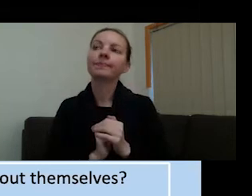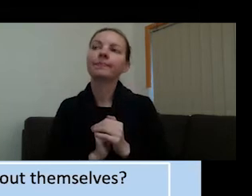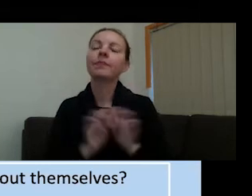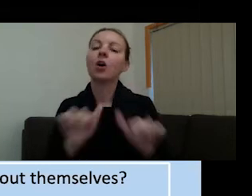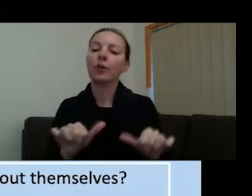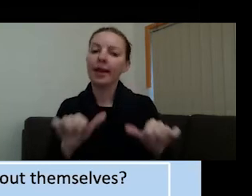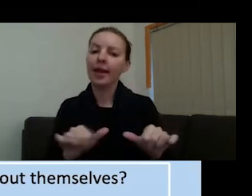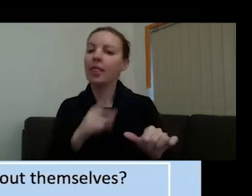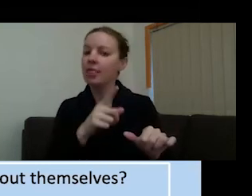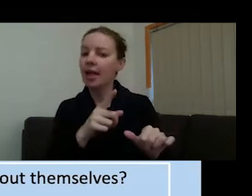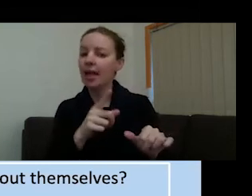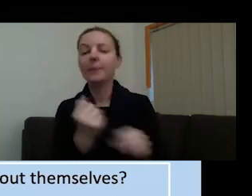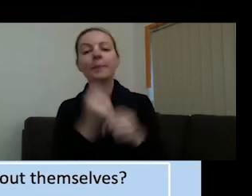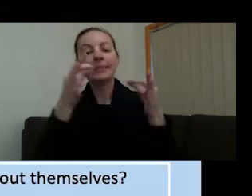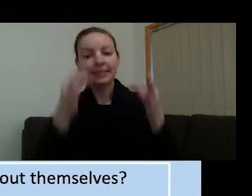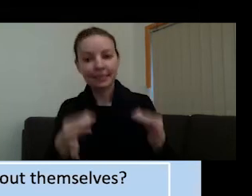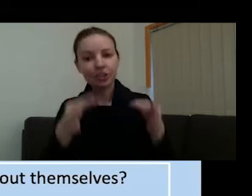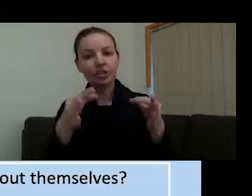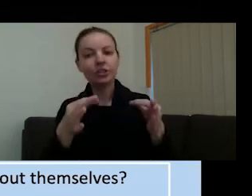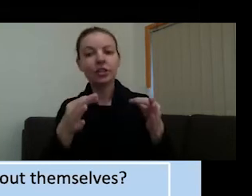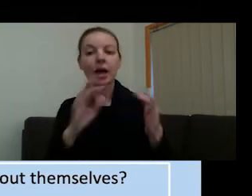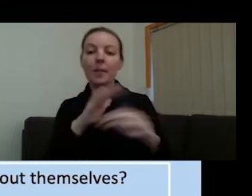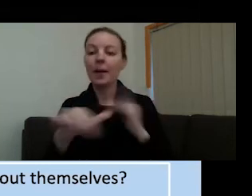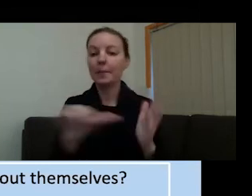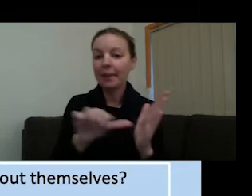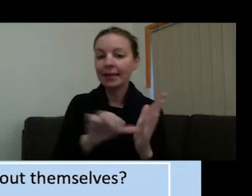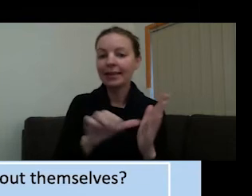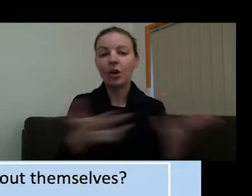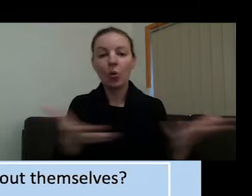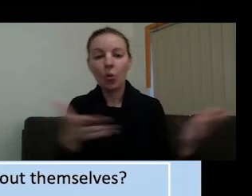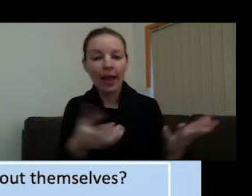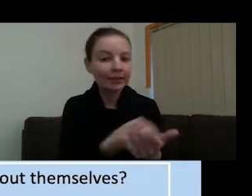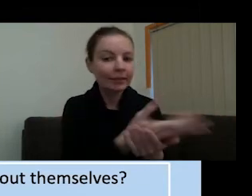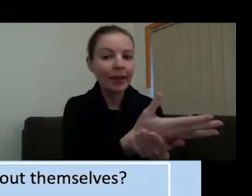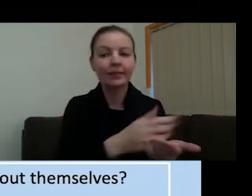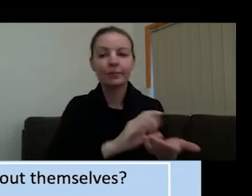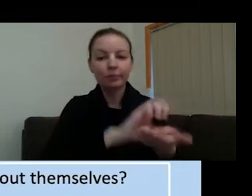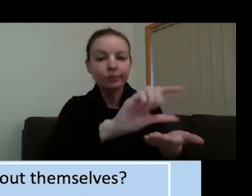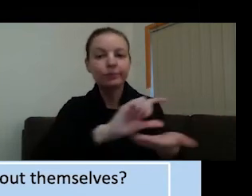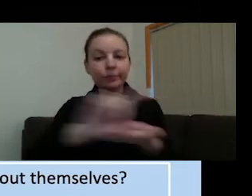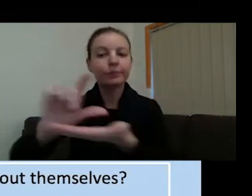make decisions about where money goes. Which leads me to the next question.